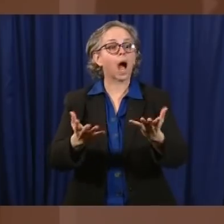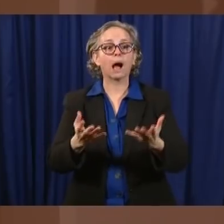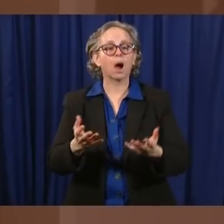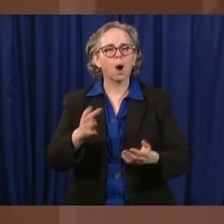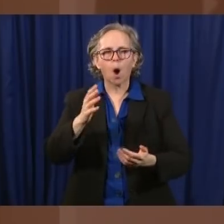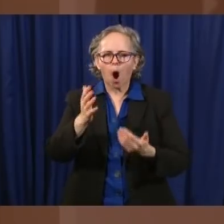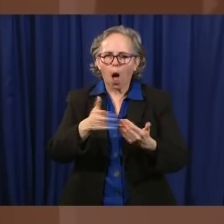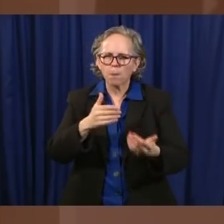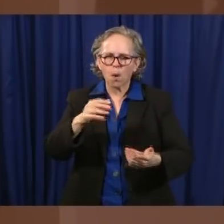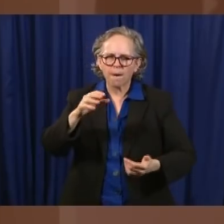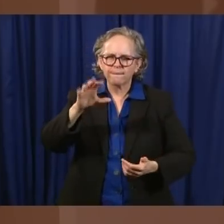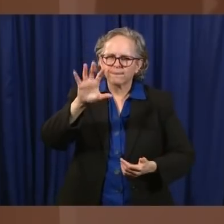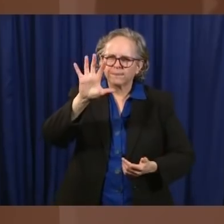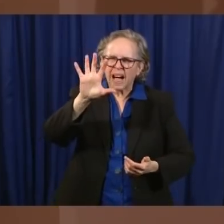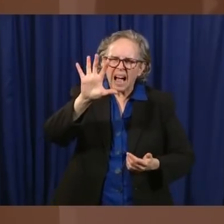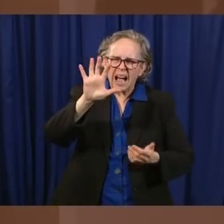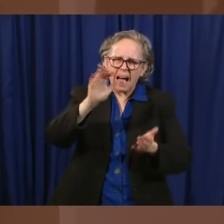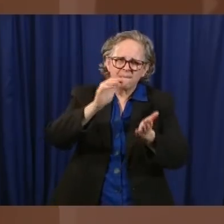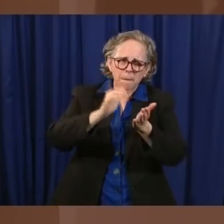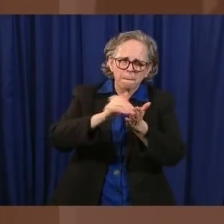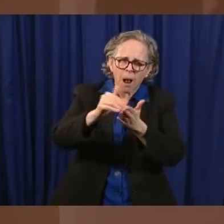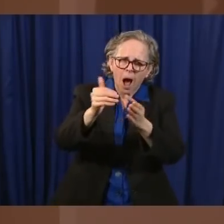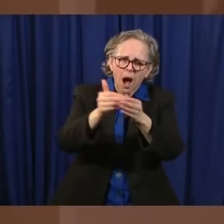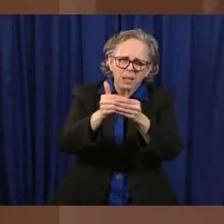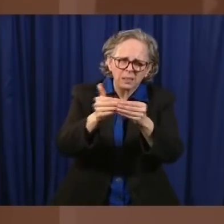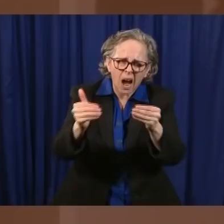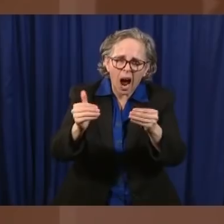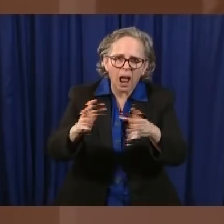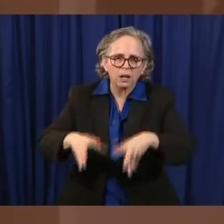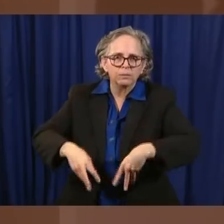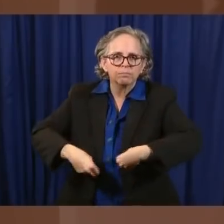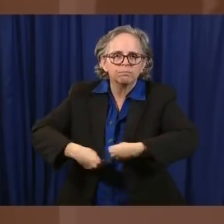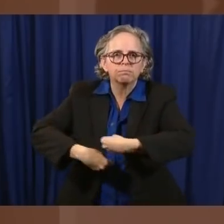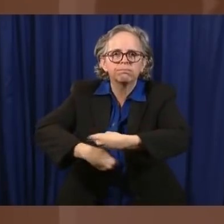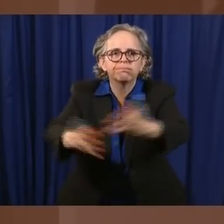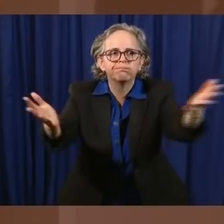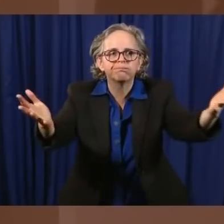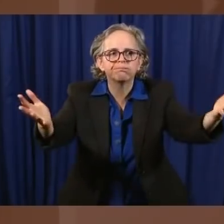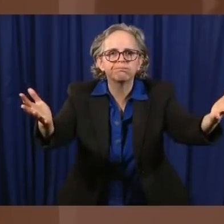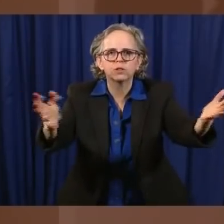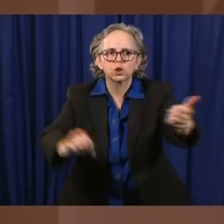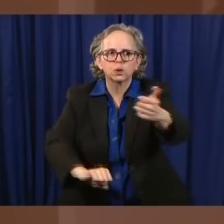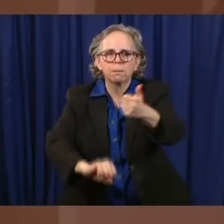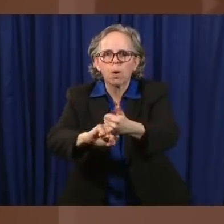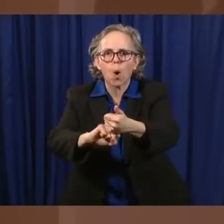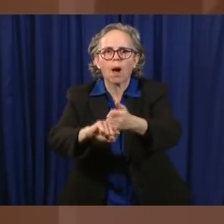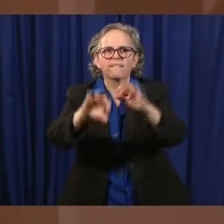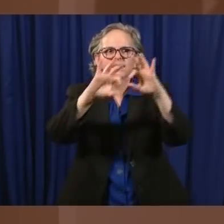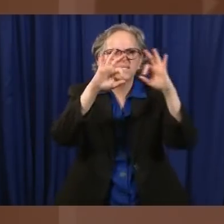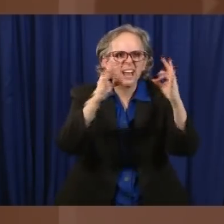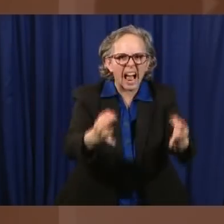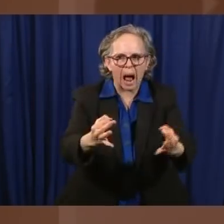IDENTIFIED, AND GOVERNOR DeWINE HAS SIGNED AN EXECUTIVE ORDER PROVIDING NEARLY $5 MILLION IN